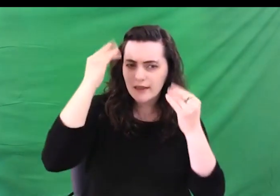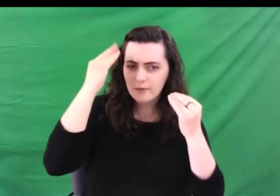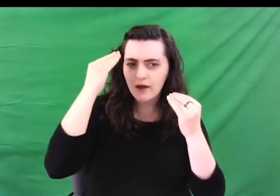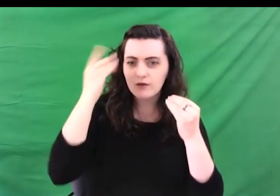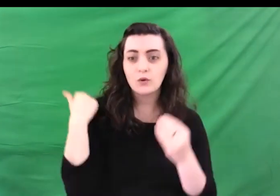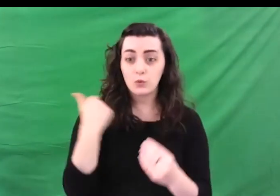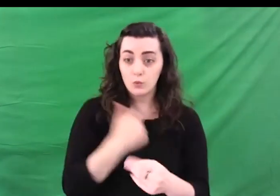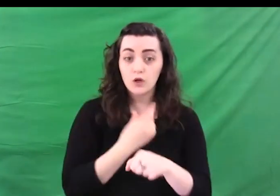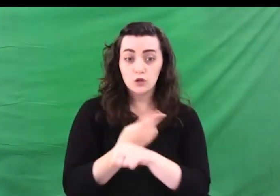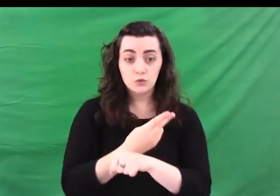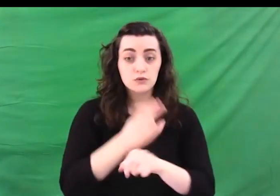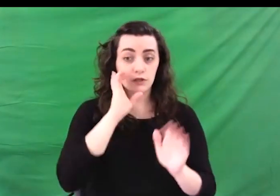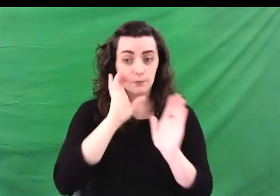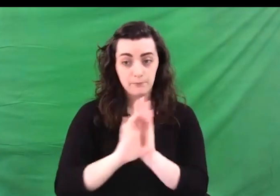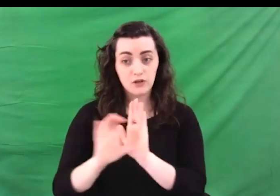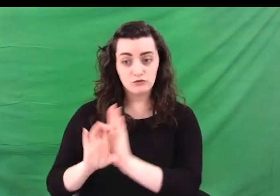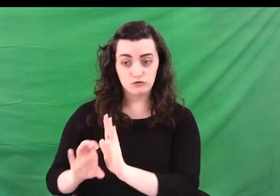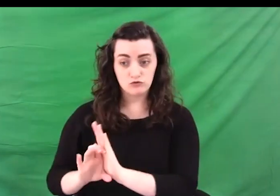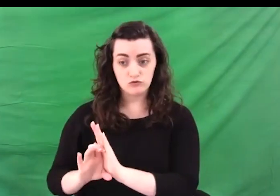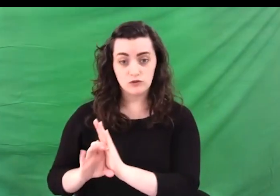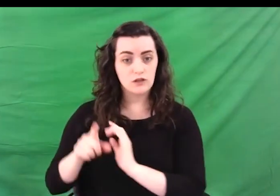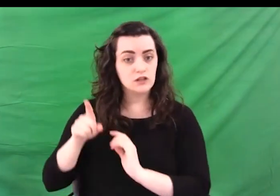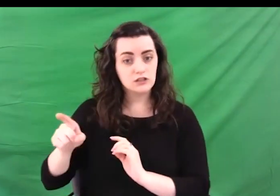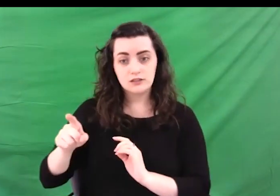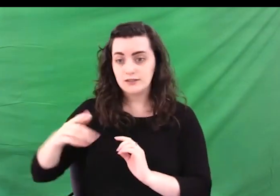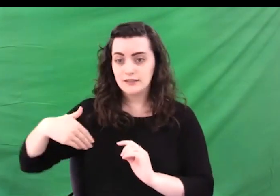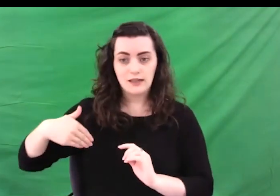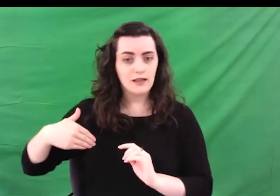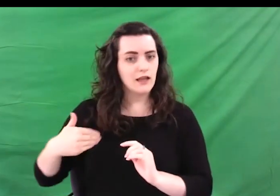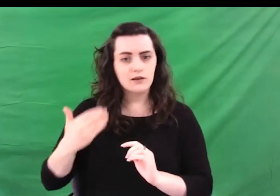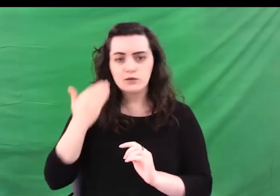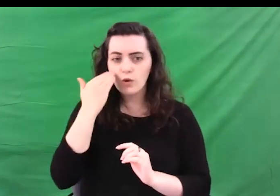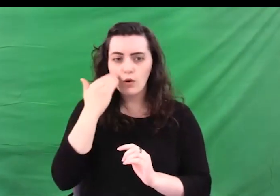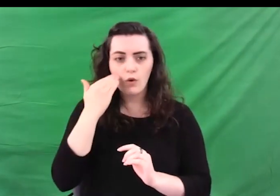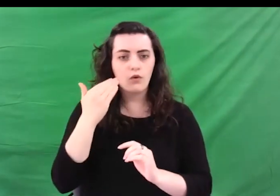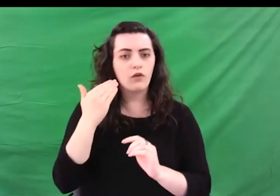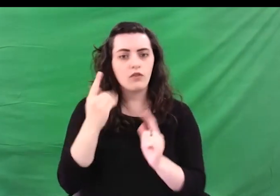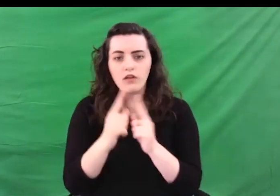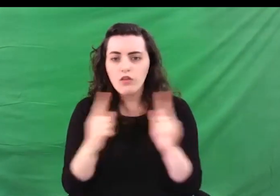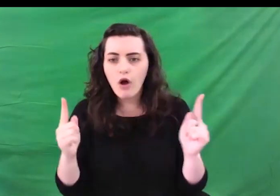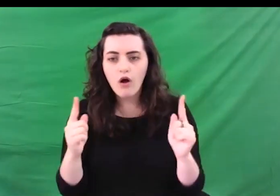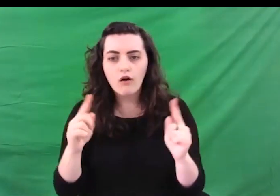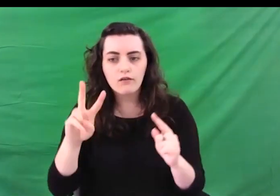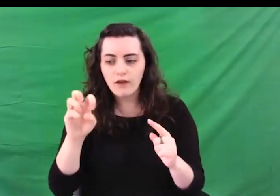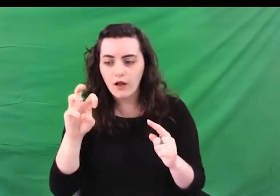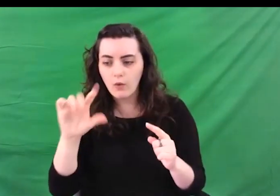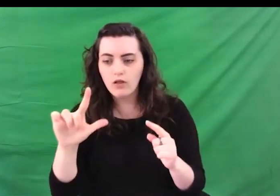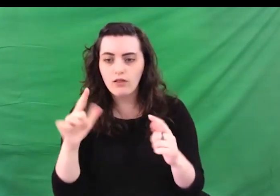because she does not yet know the long vowel teams, she hasn't learned silent E yet, so we're just